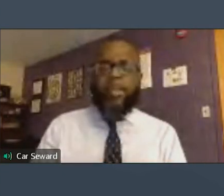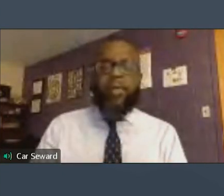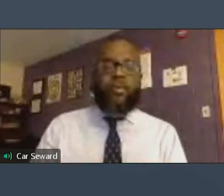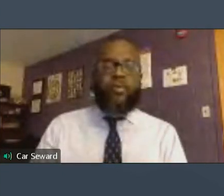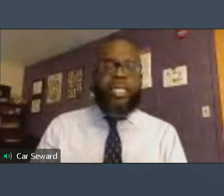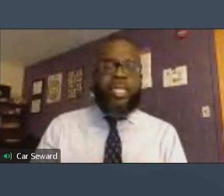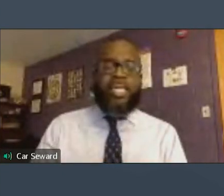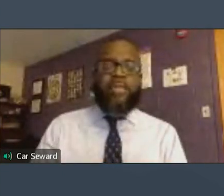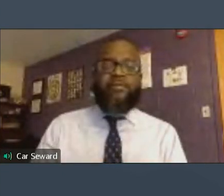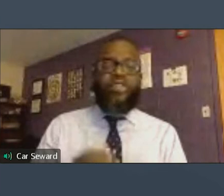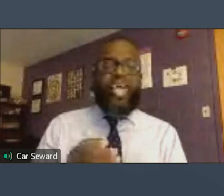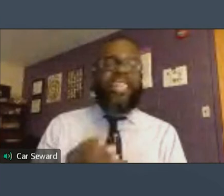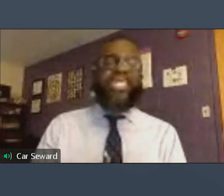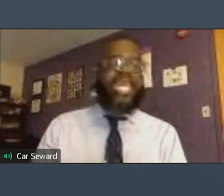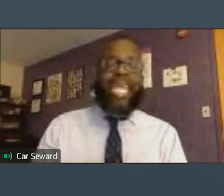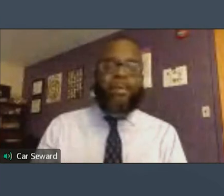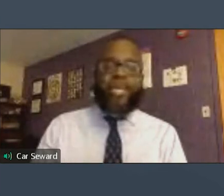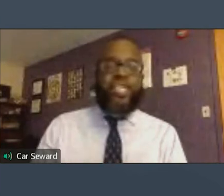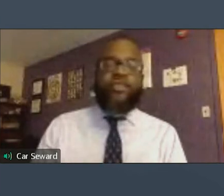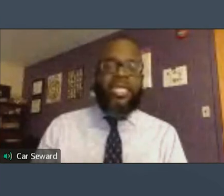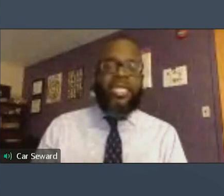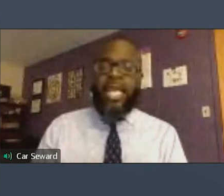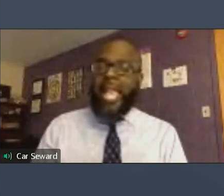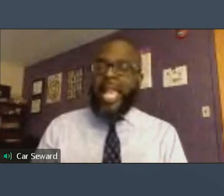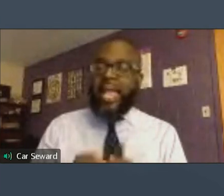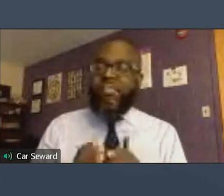a bus stop for residents in the future, that that can't be a strategy.